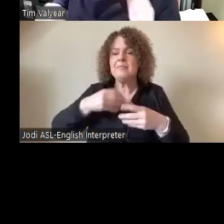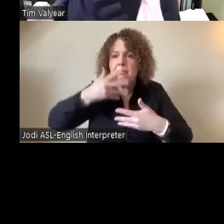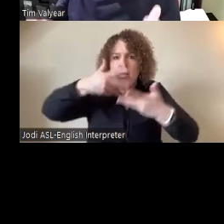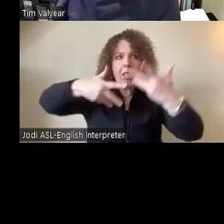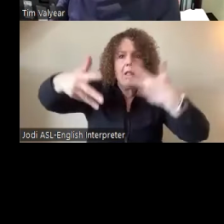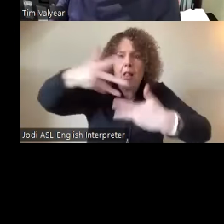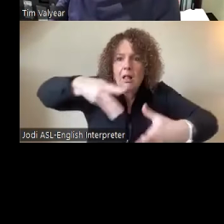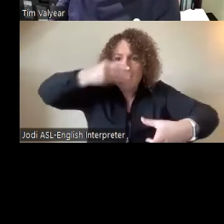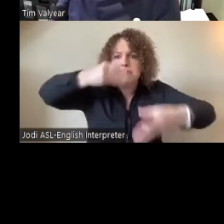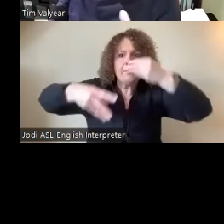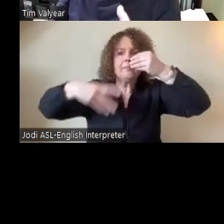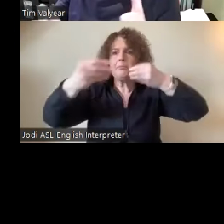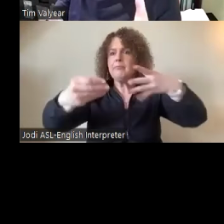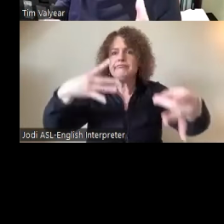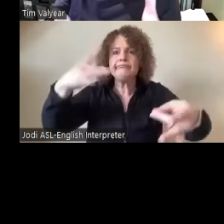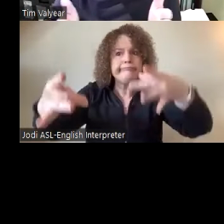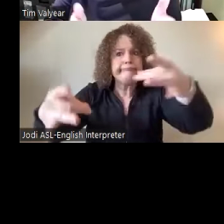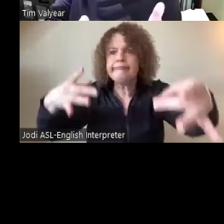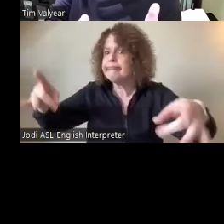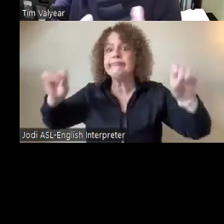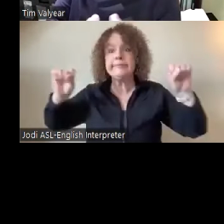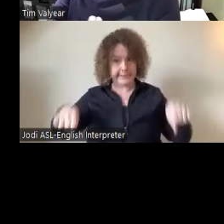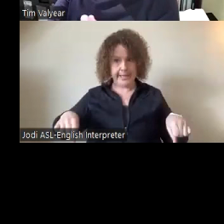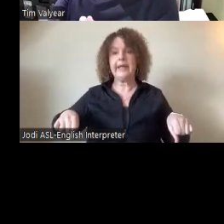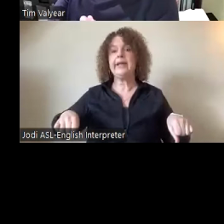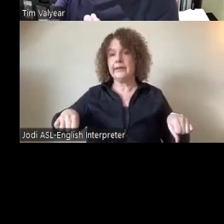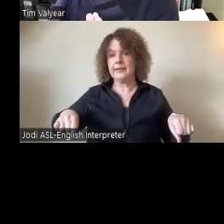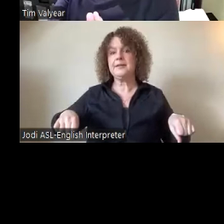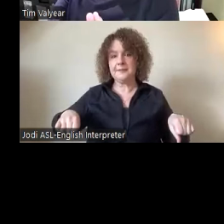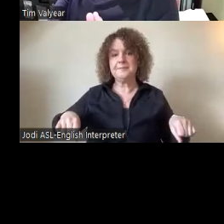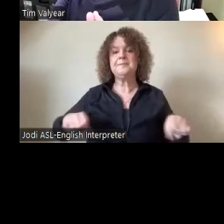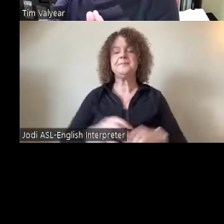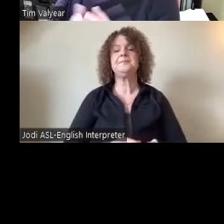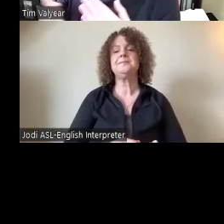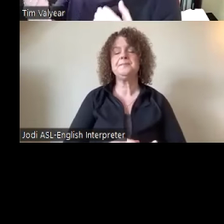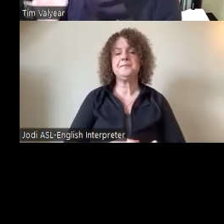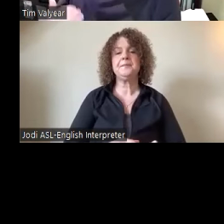closer to somebody without the proper PPE on. The droplet,